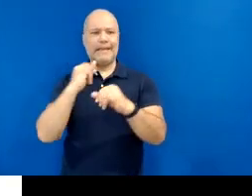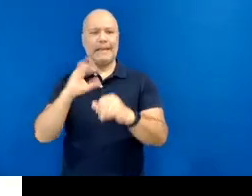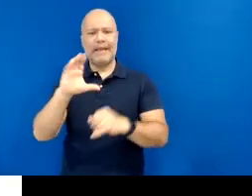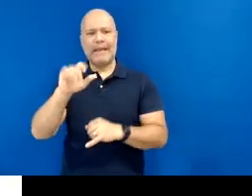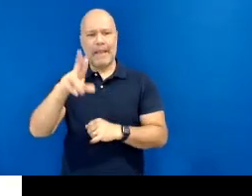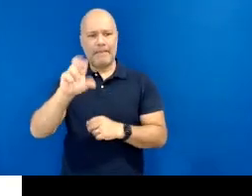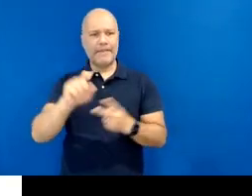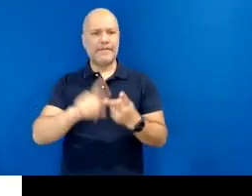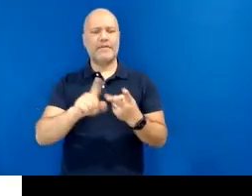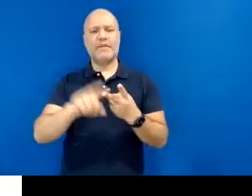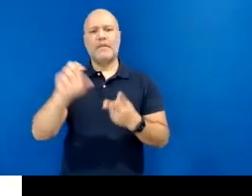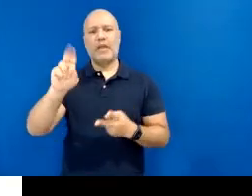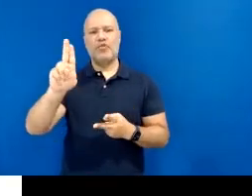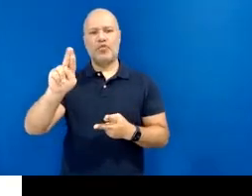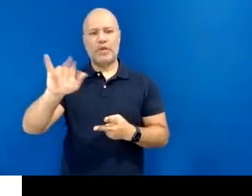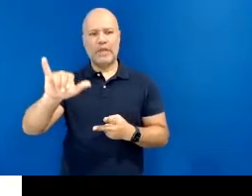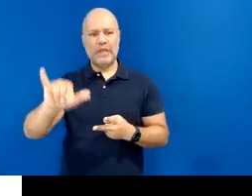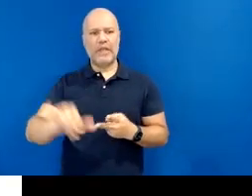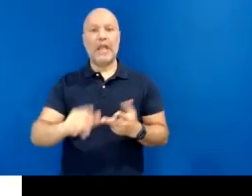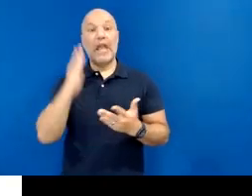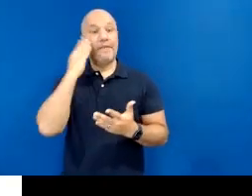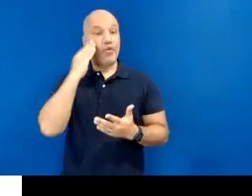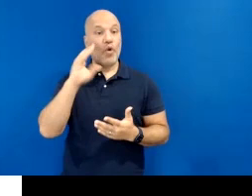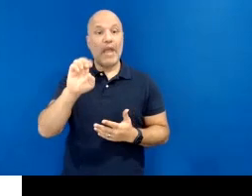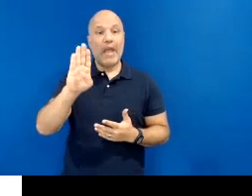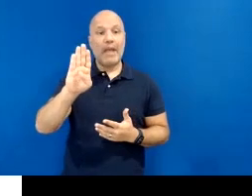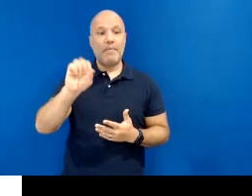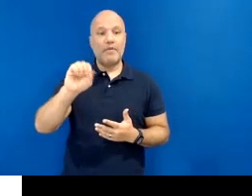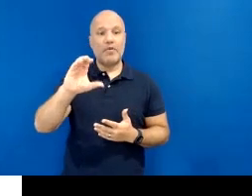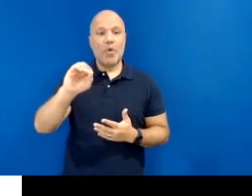and if you're familiar with EBSCO Host, that is the host server that it's in.